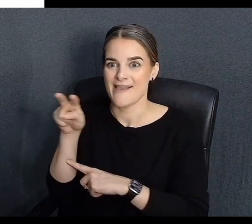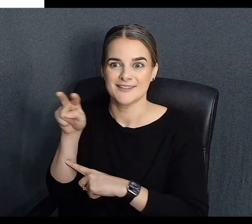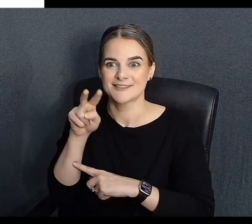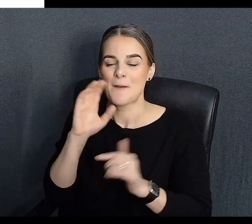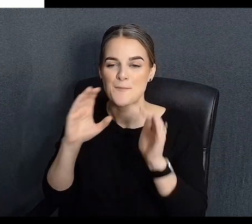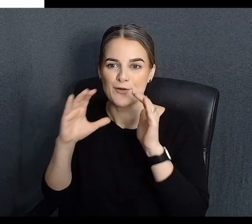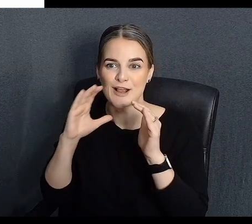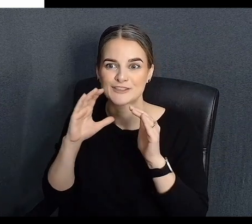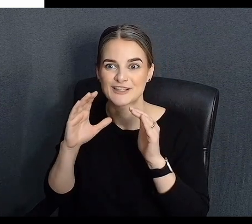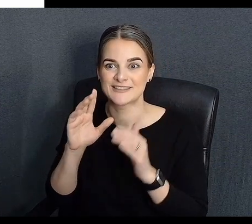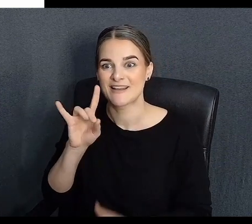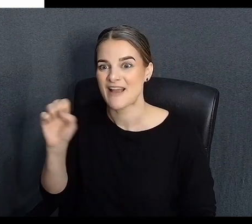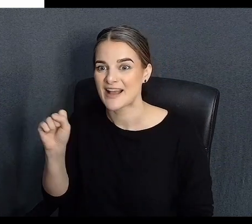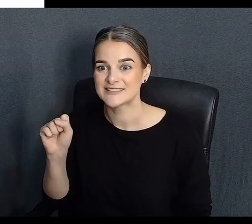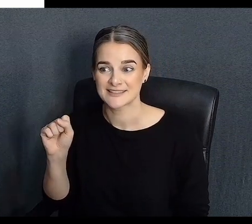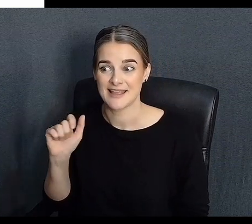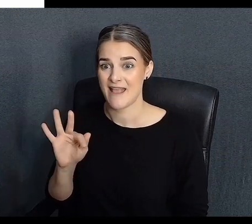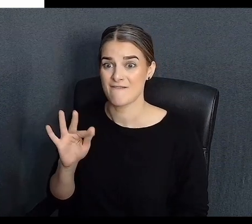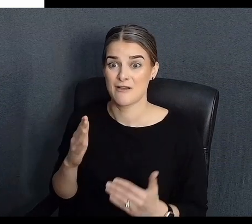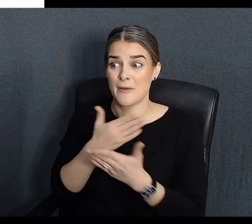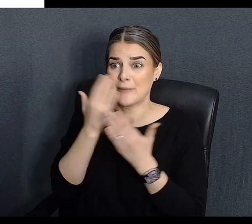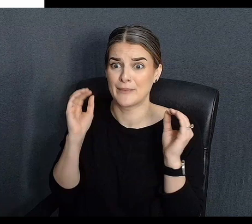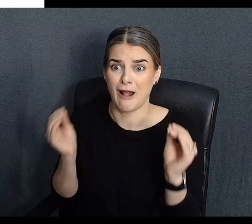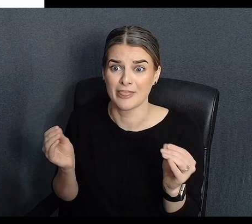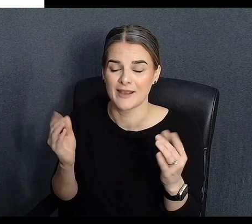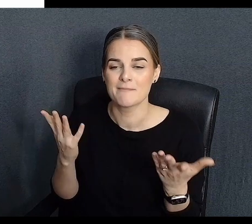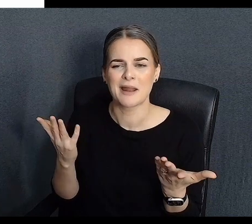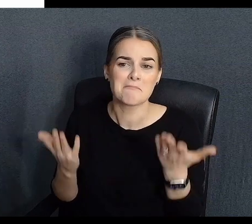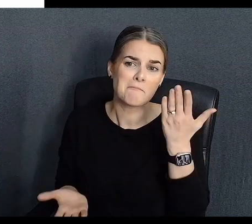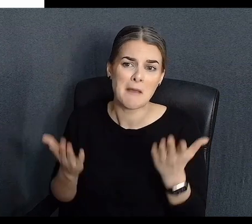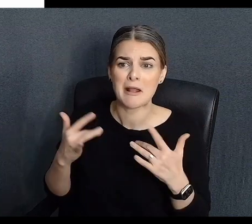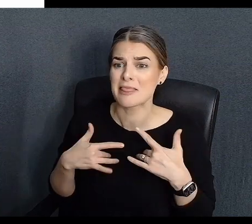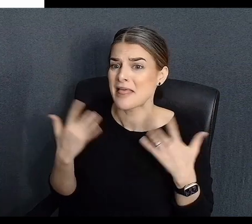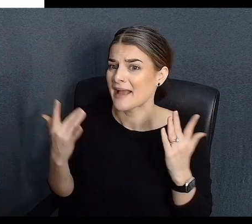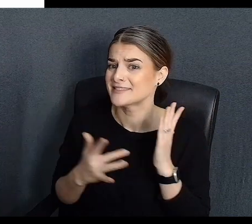But you might be able to get a light tech AAC system made